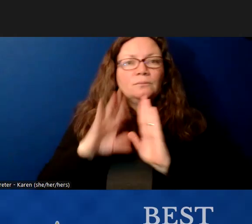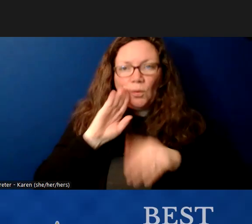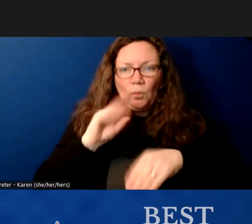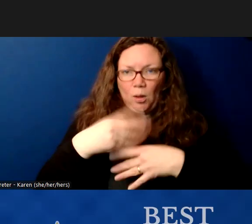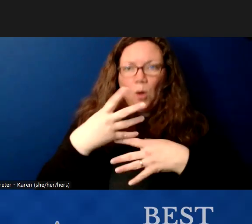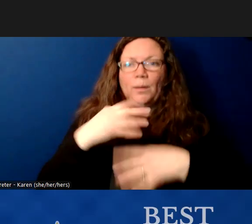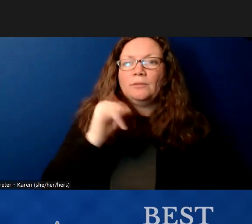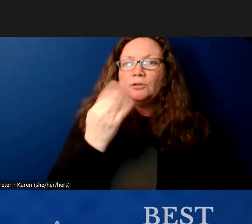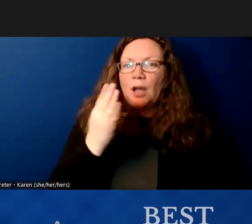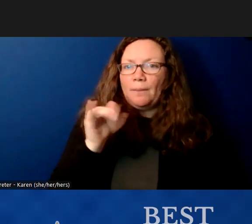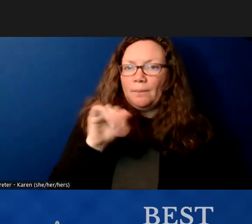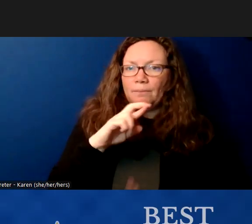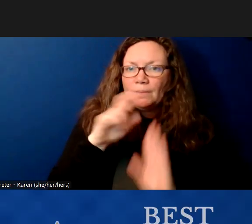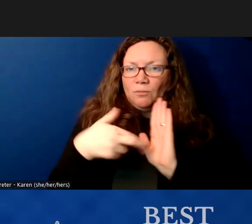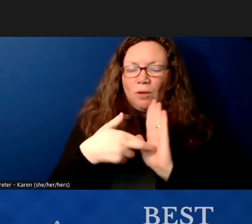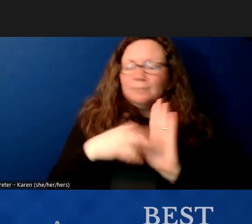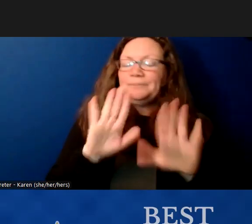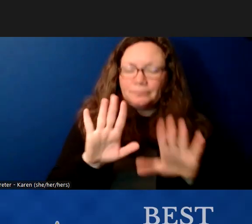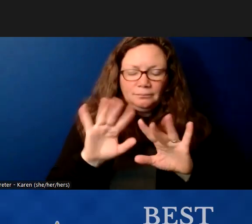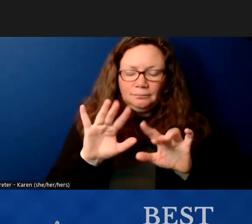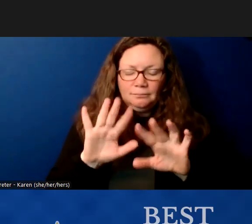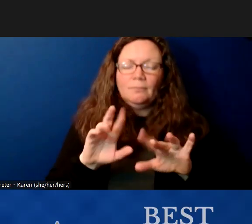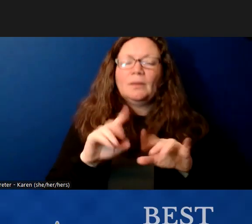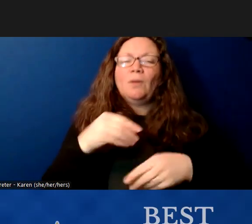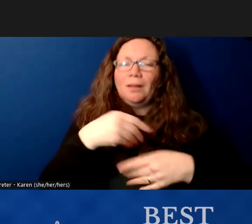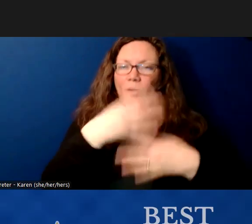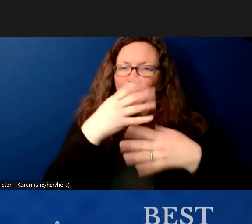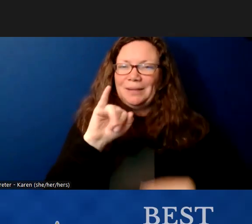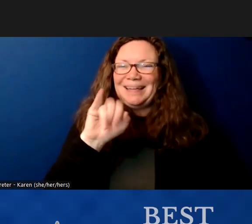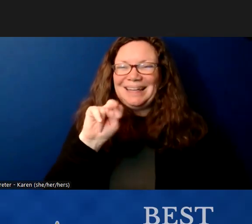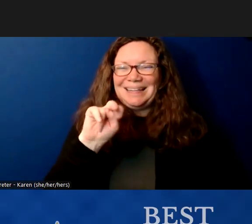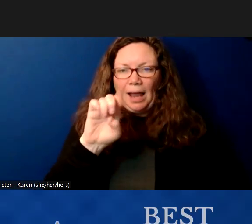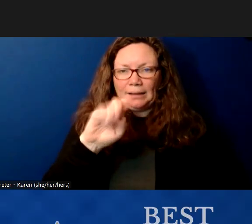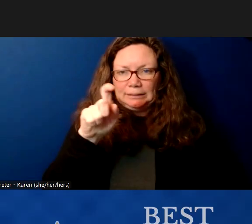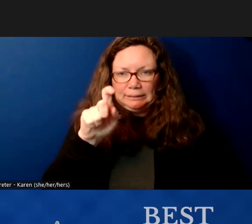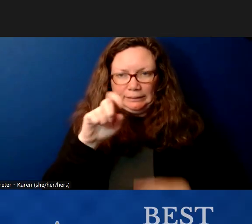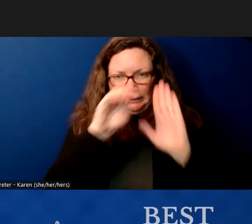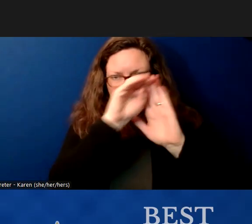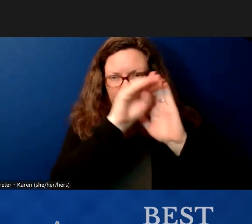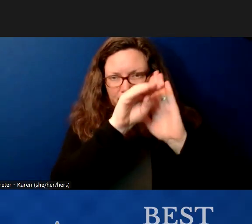We'll open up an index that'll include all job IDs listed for that particular job role.